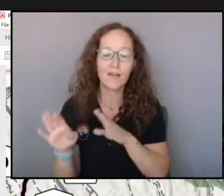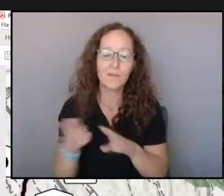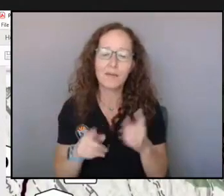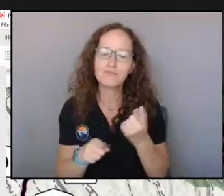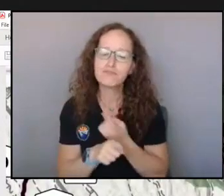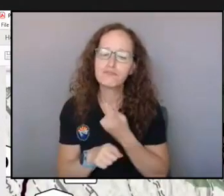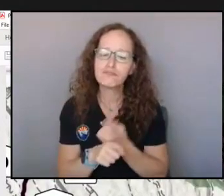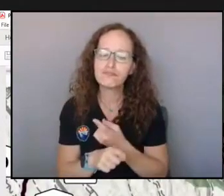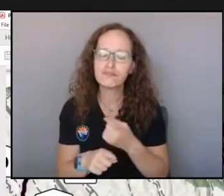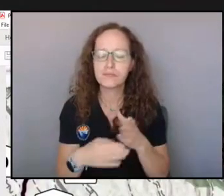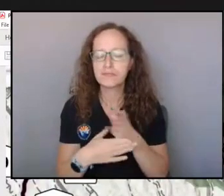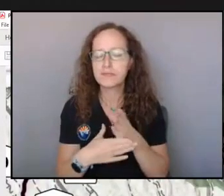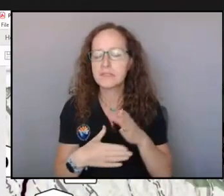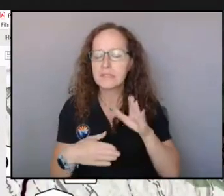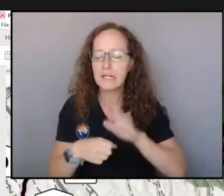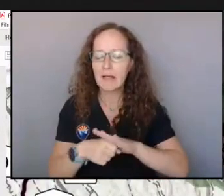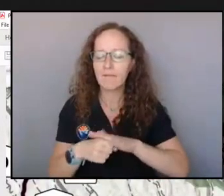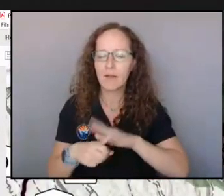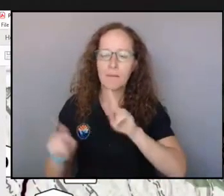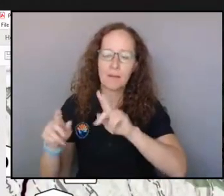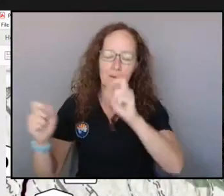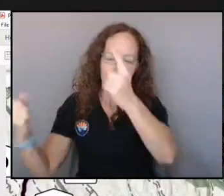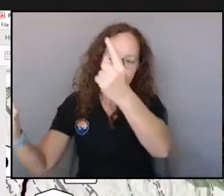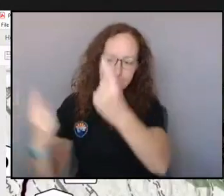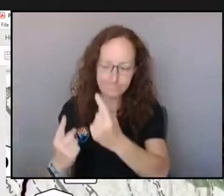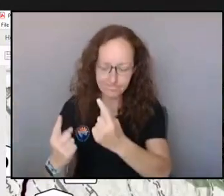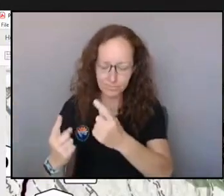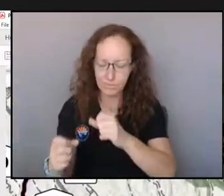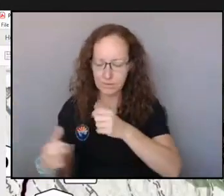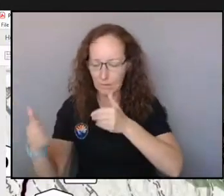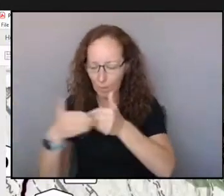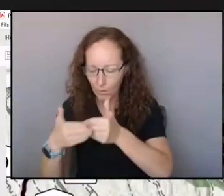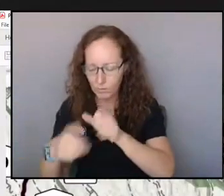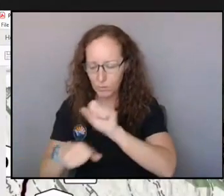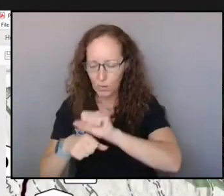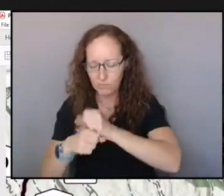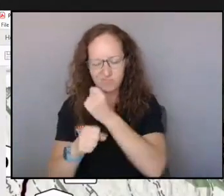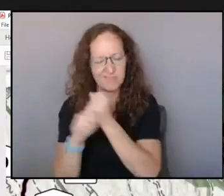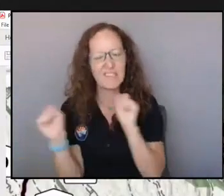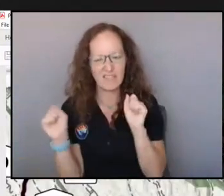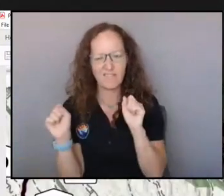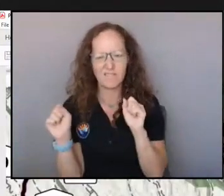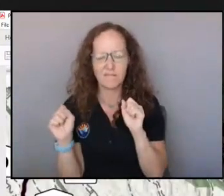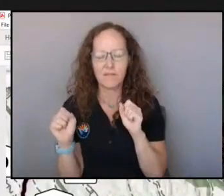ONCE AGAIN, WITH THAT WEST-SOUTHWEST IT HAS THE OPPORTUNITY TO PUSH ACROSS THAT LEAN OR JUMP ACROSS THE